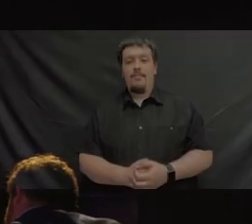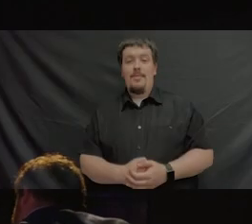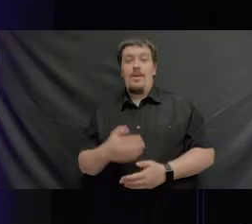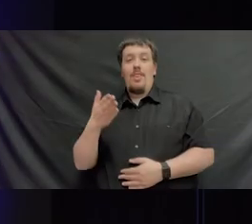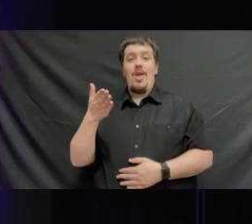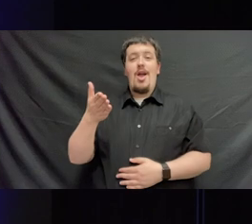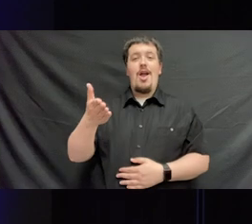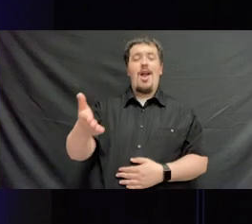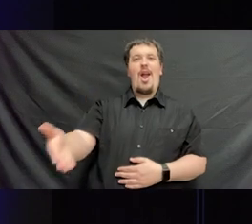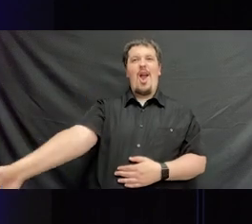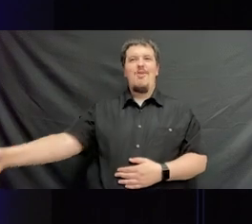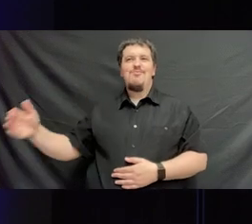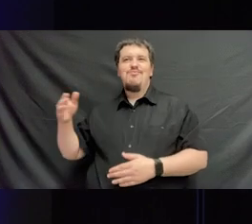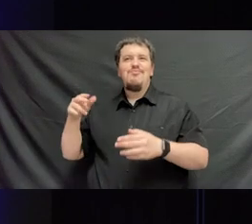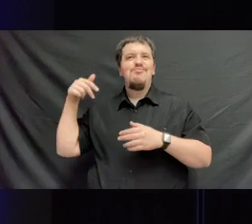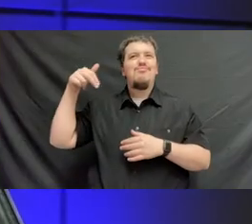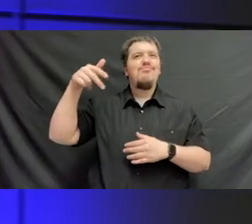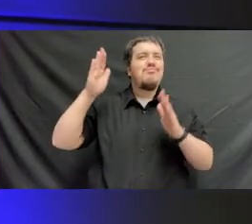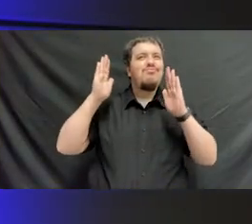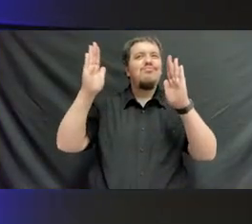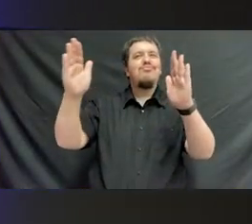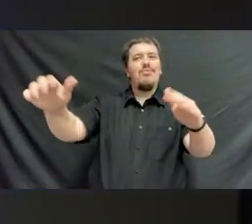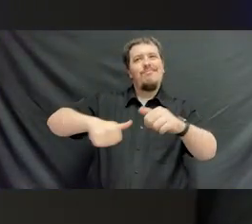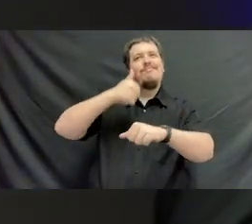In the halls we forged our friendships